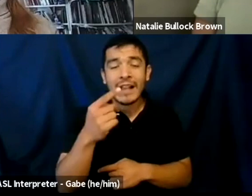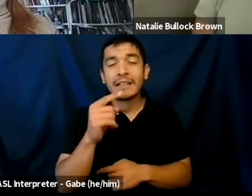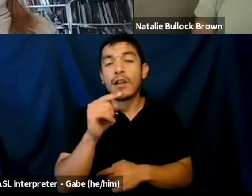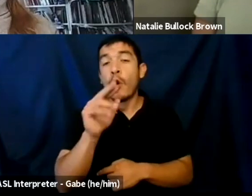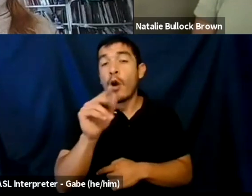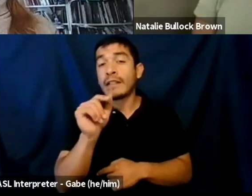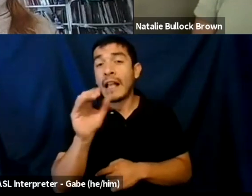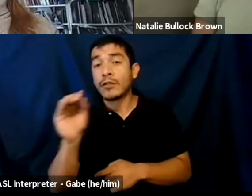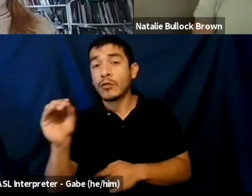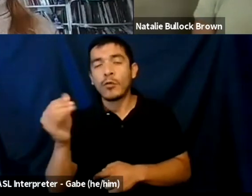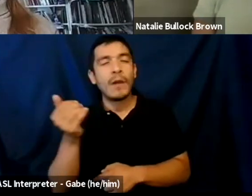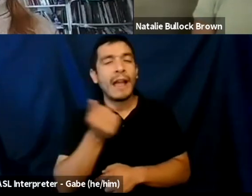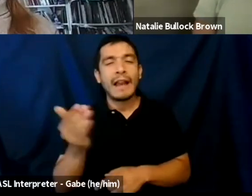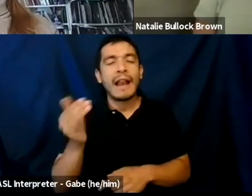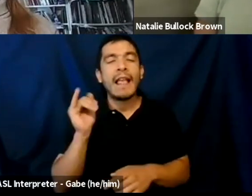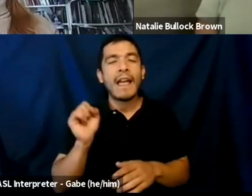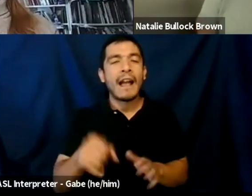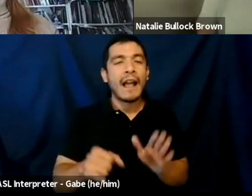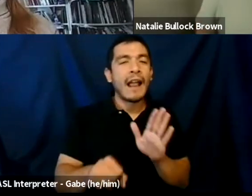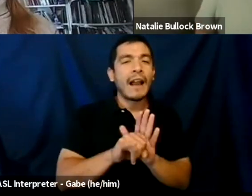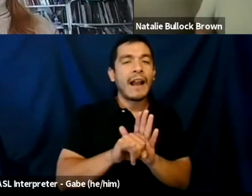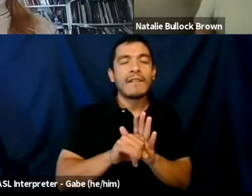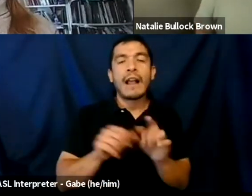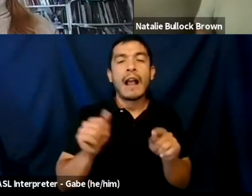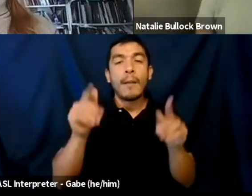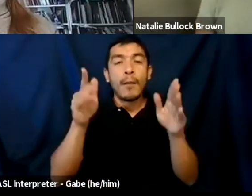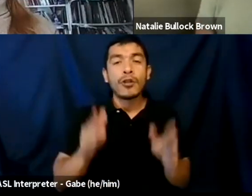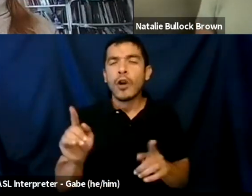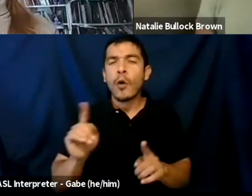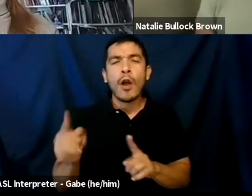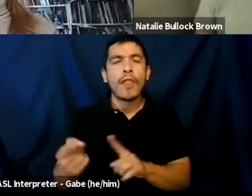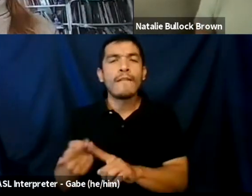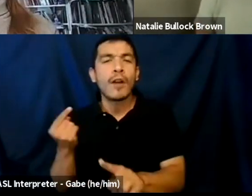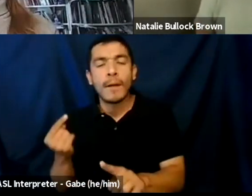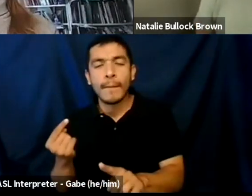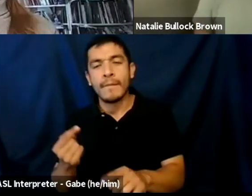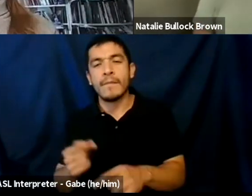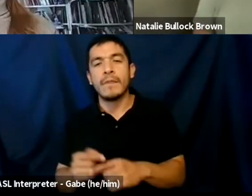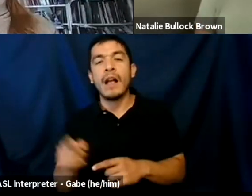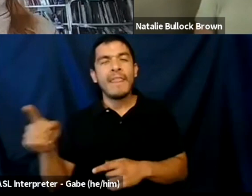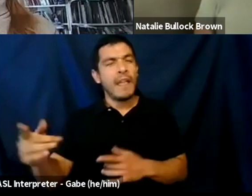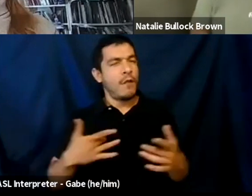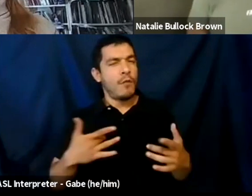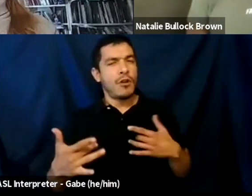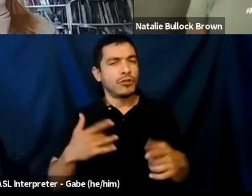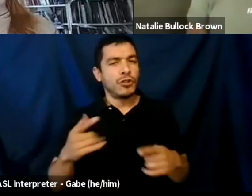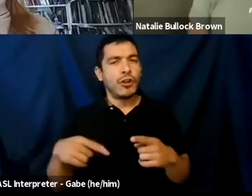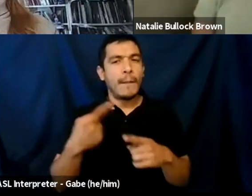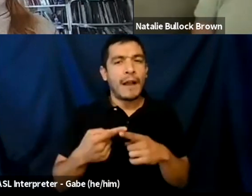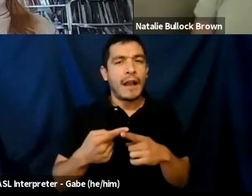anything that could identify them, where they were from. They were concerned about risk of retaliation